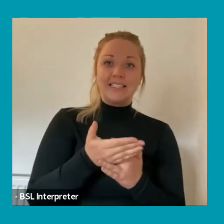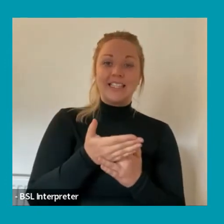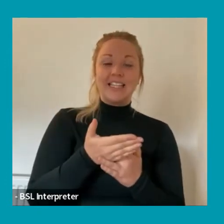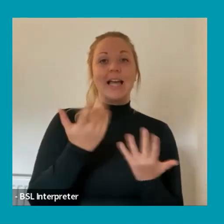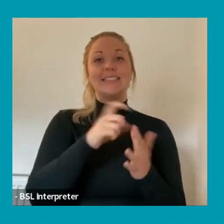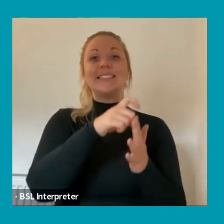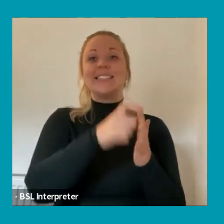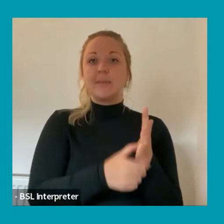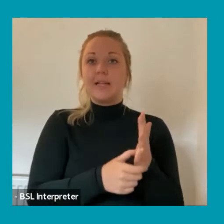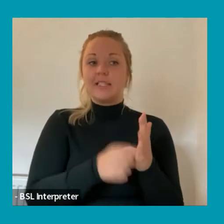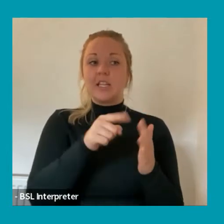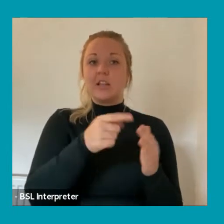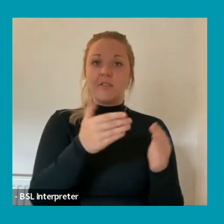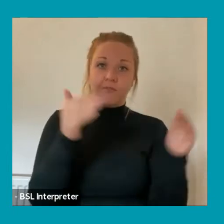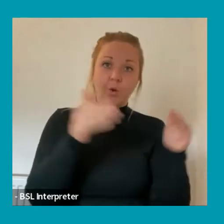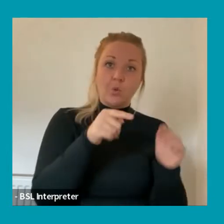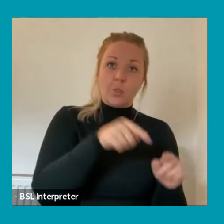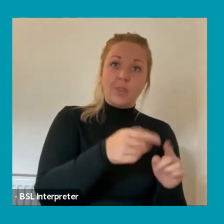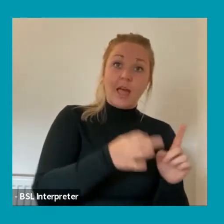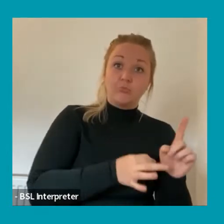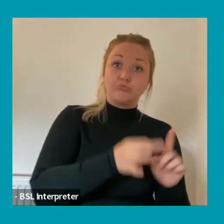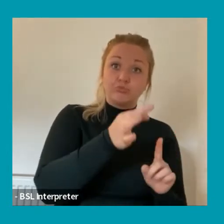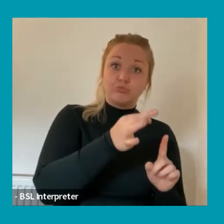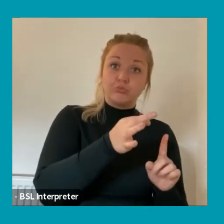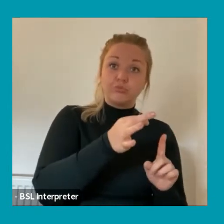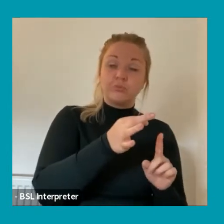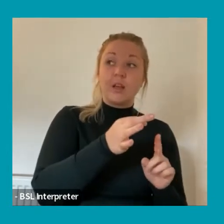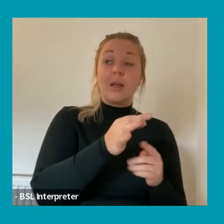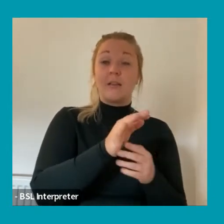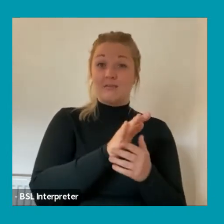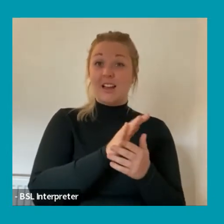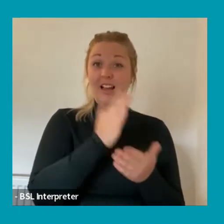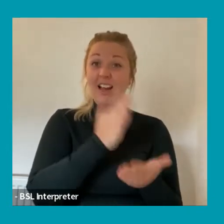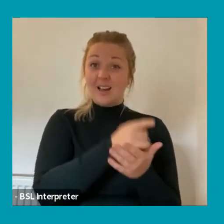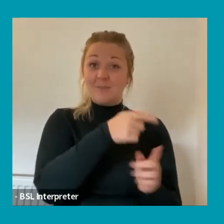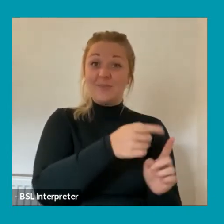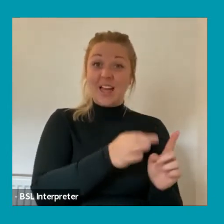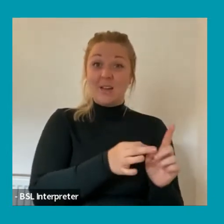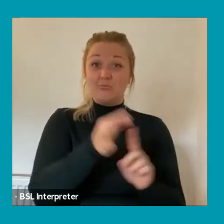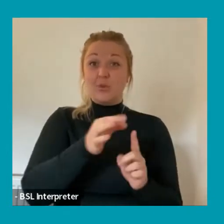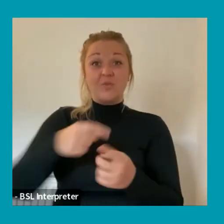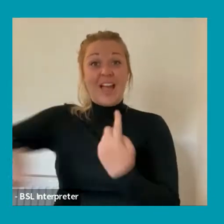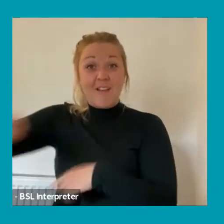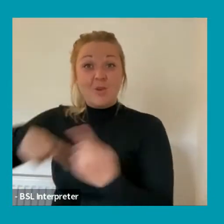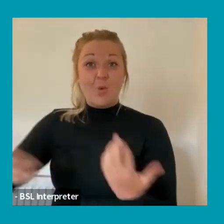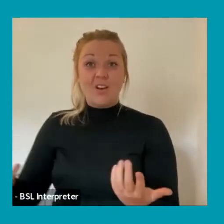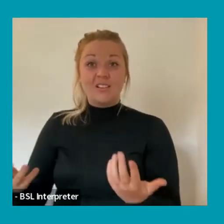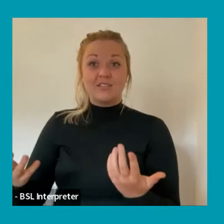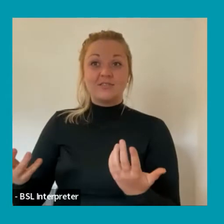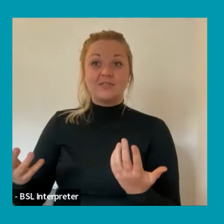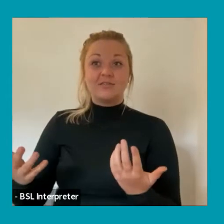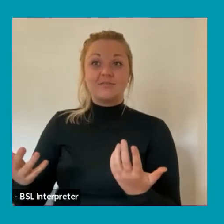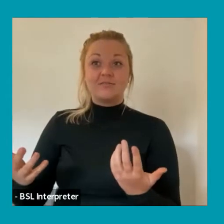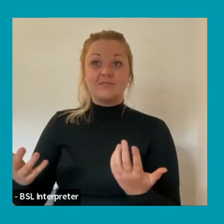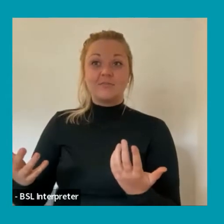Tends to improve it for everything else as well. We had not in the same situation at all.